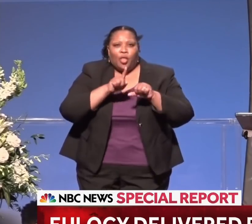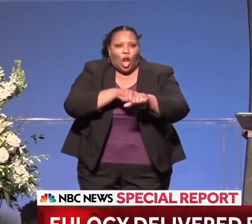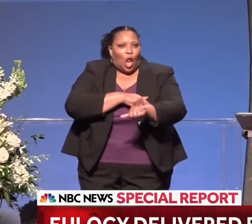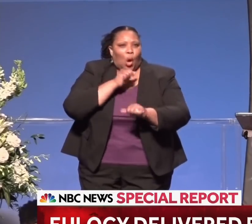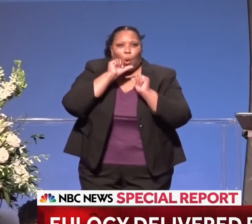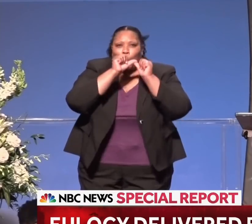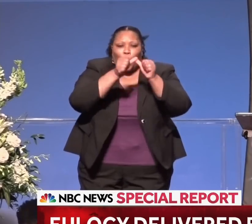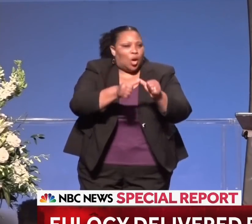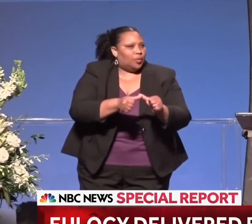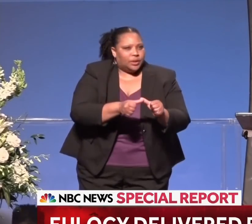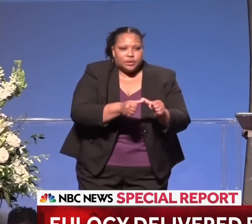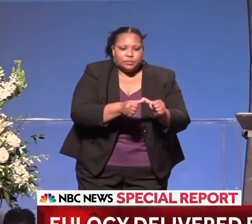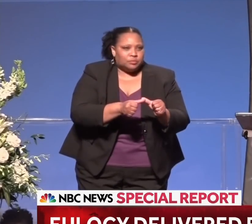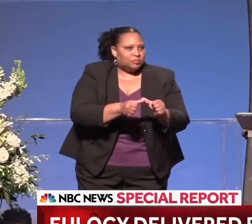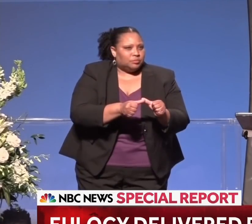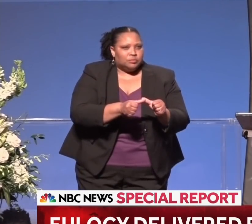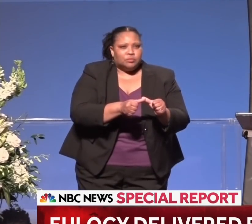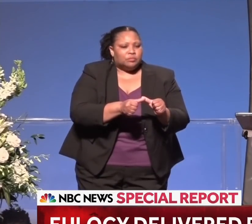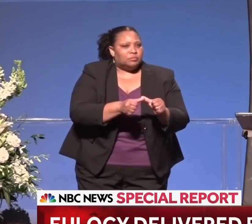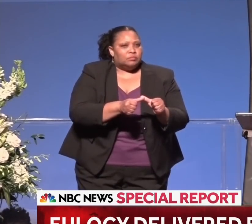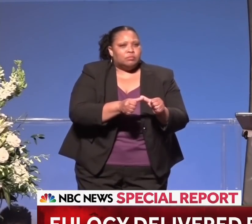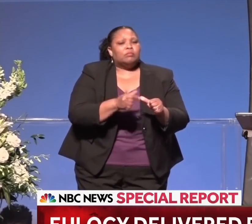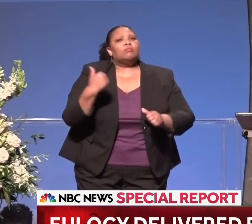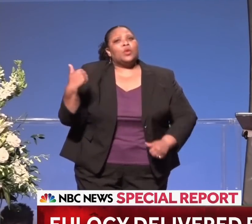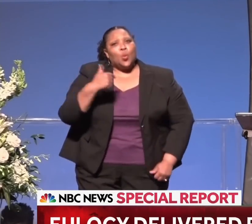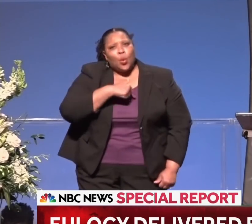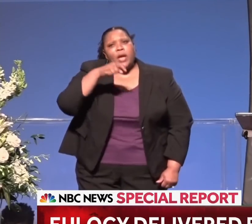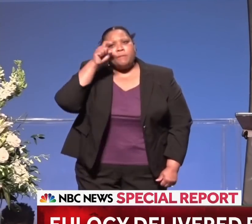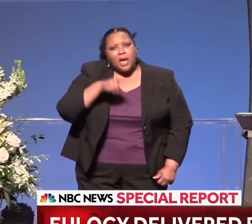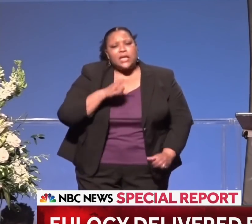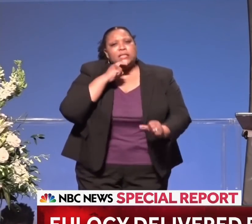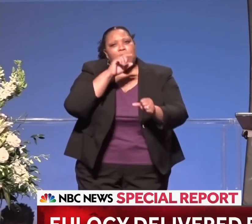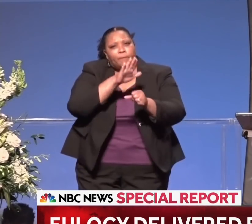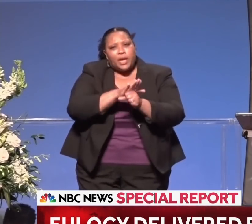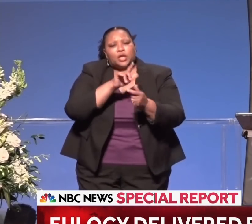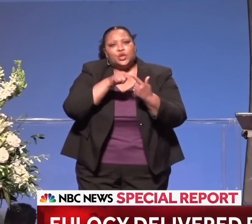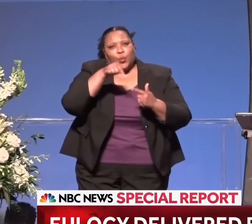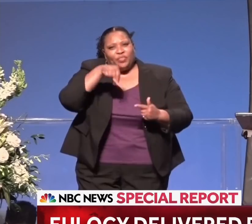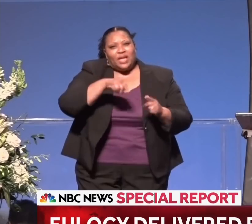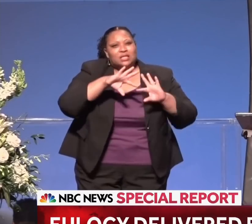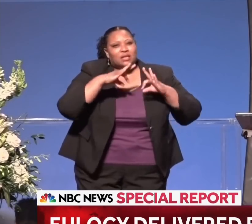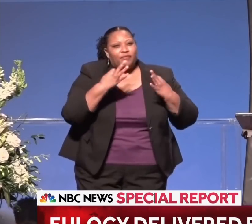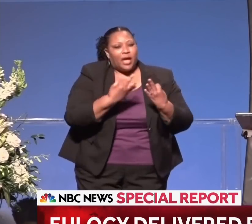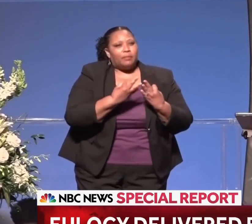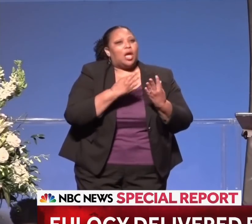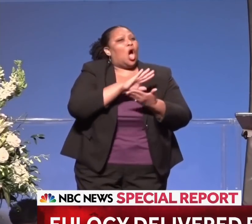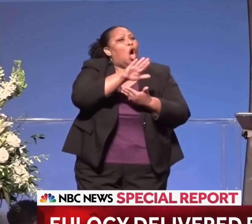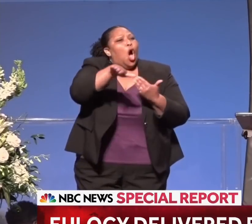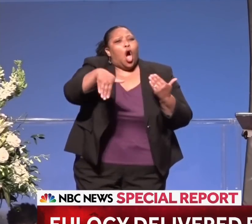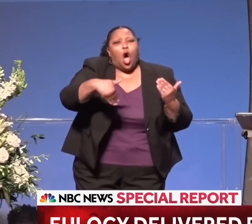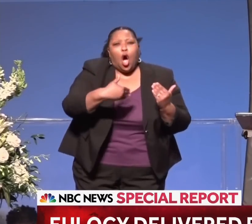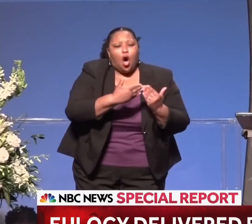GRINNIN’ IN FRONT OF CAMERAS WILL NOT BE HERE FOR THE LONG WILL NOT BE HERE FOR THE LONG RUN.